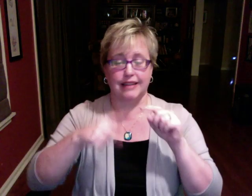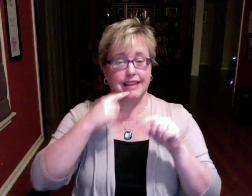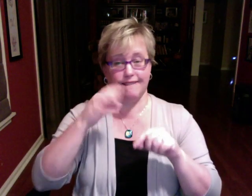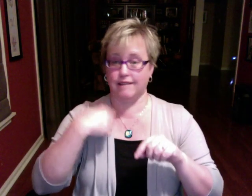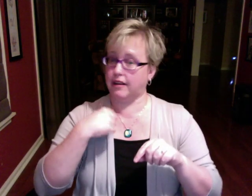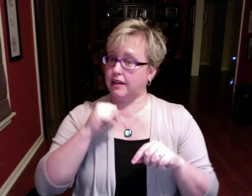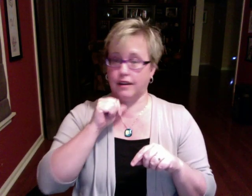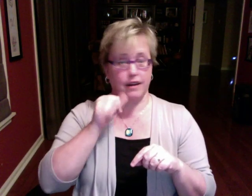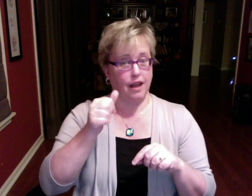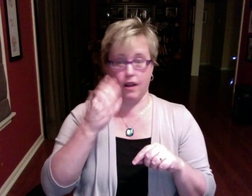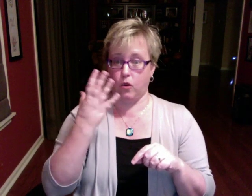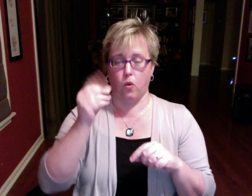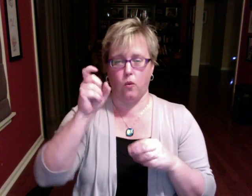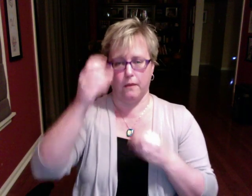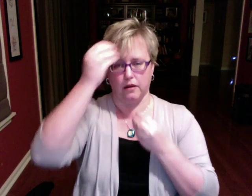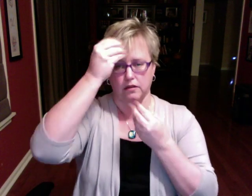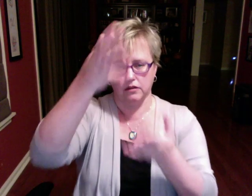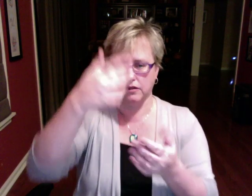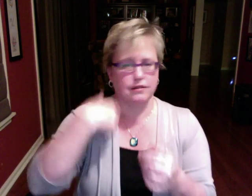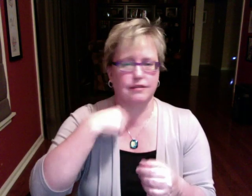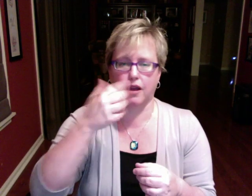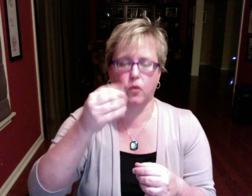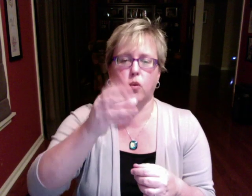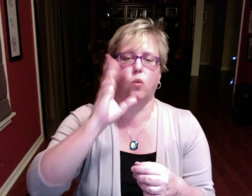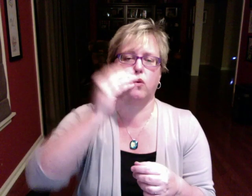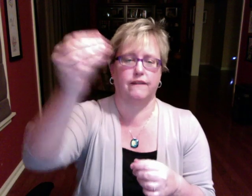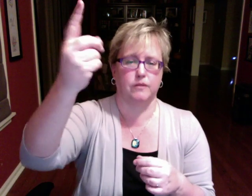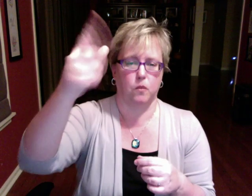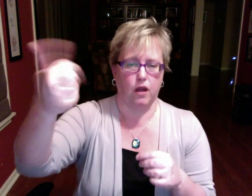The email said if I was not able to go - I had to let them know so they could give the tickets to someone else.